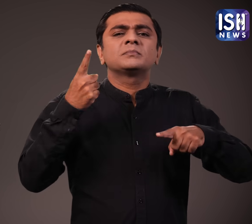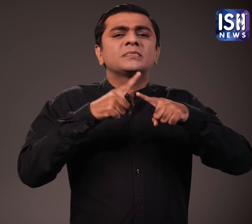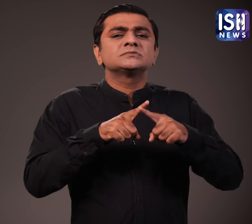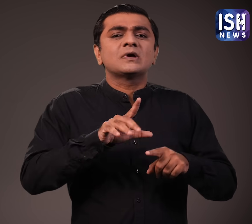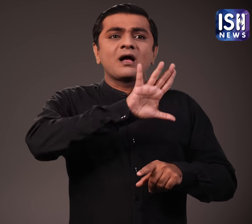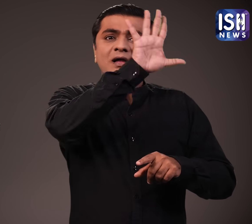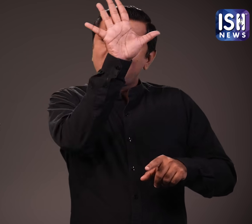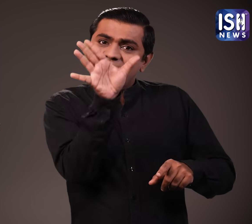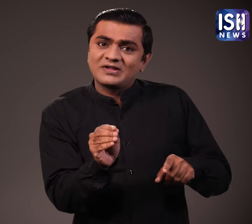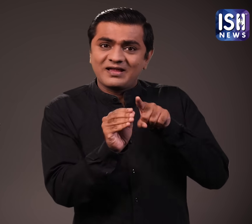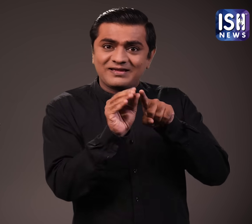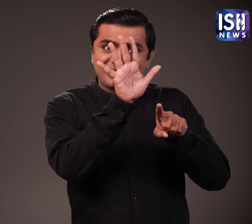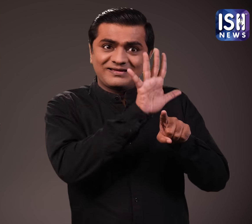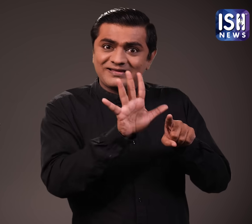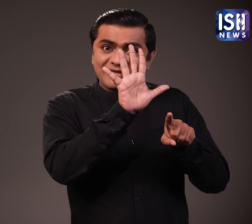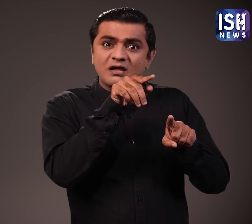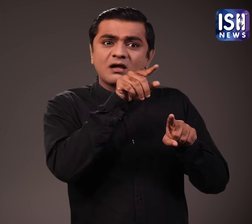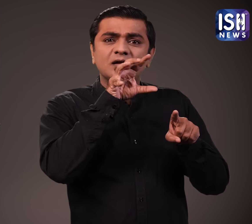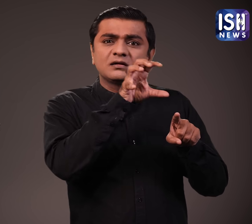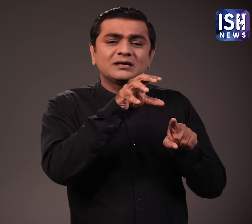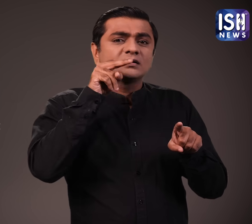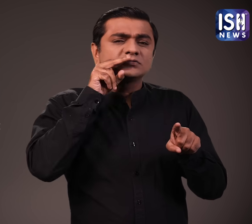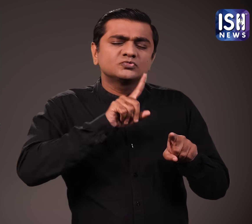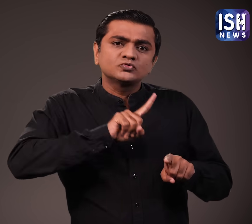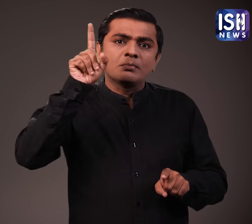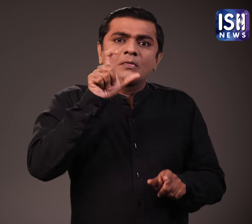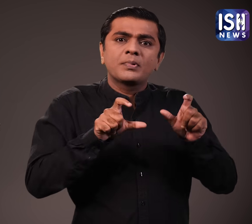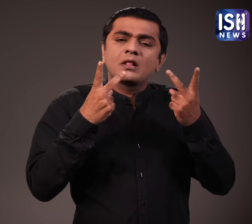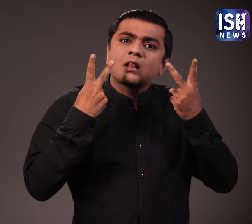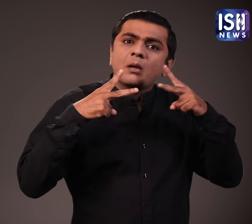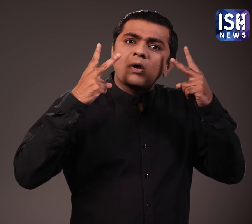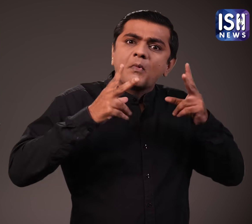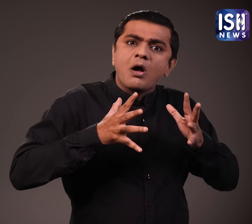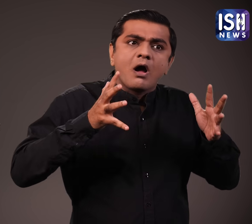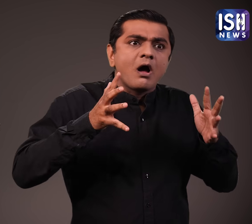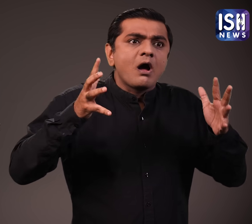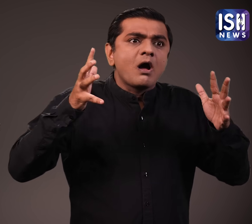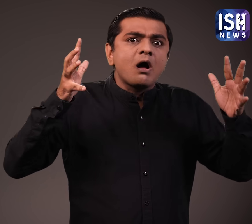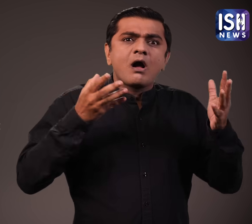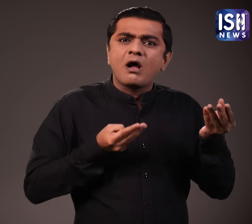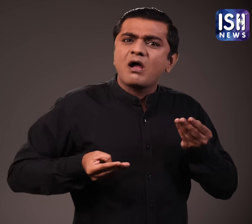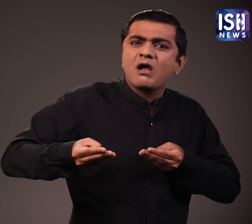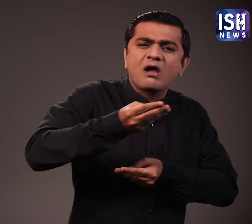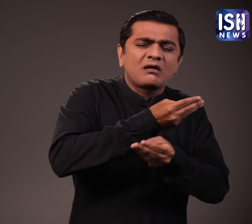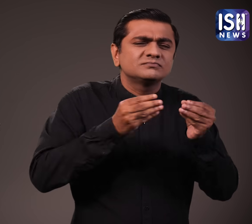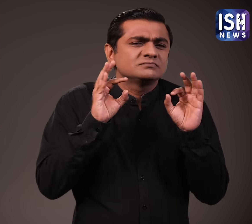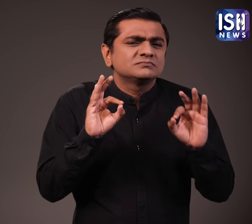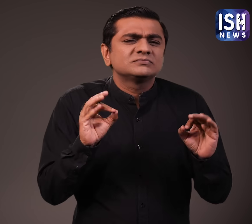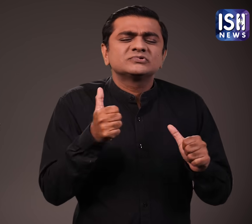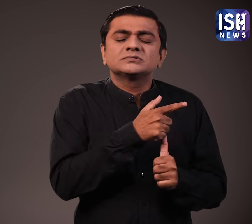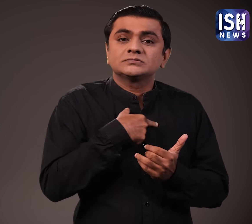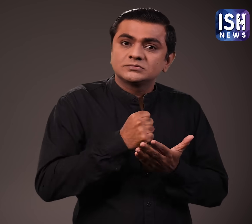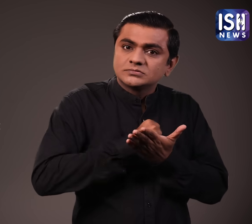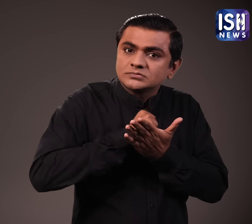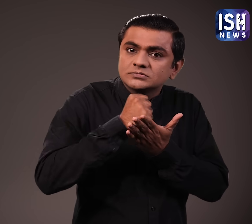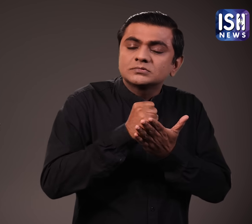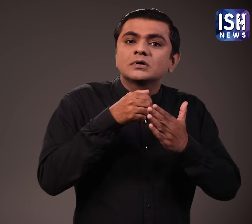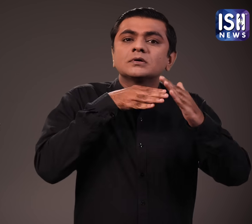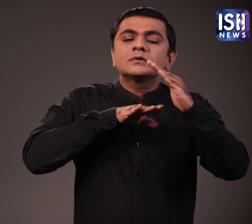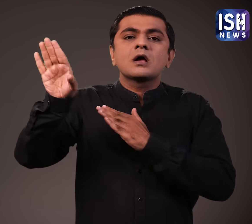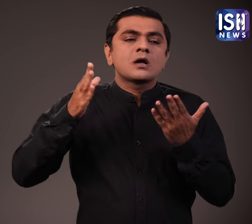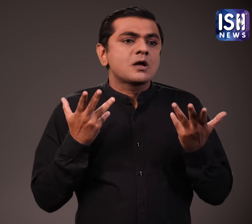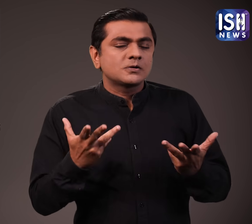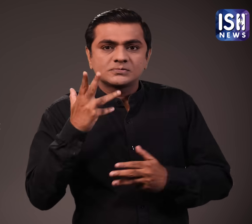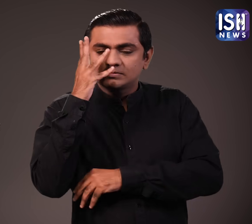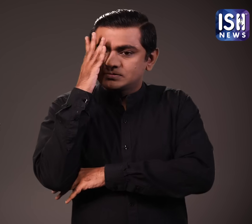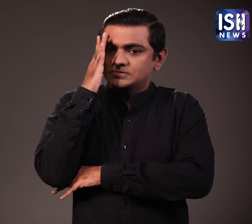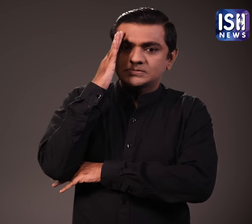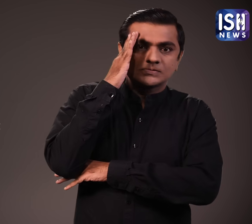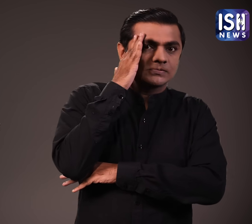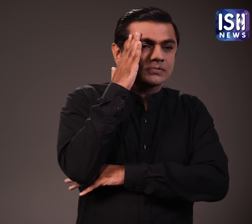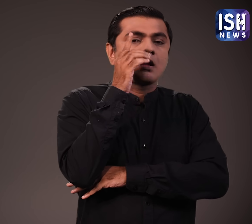Nigeria is Africa's most populous country and the economy is in shambles. This is why Friday was desperate to leave the country.